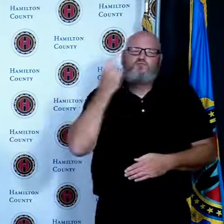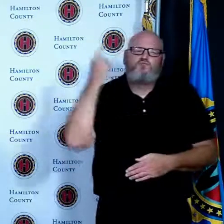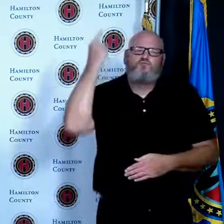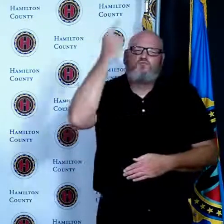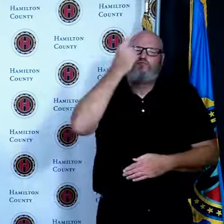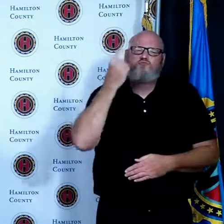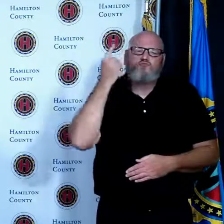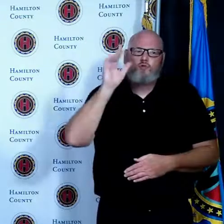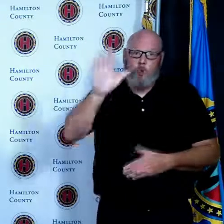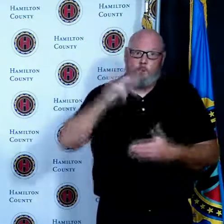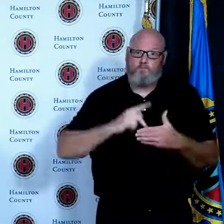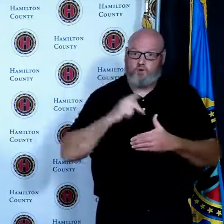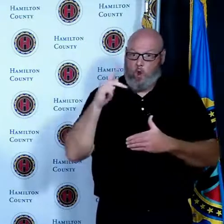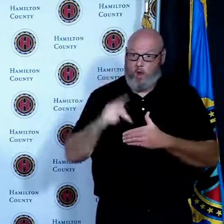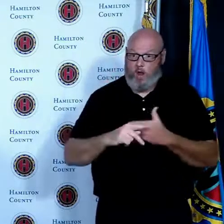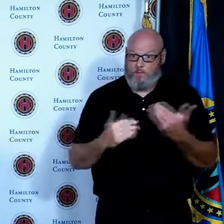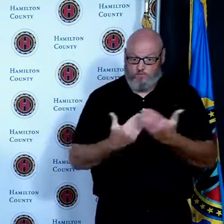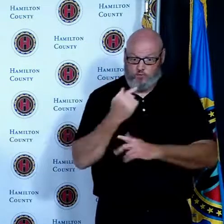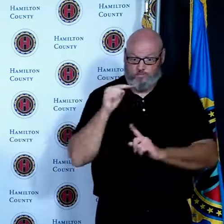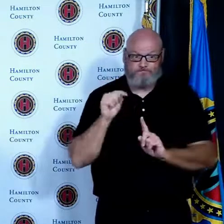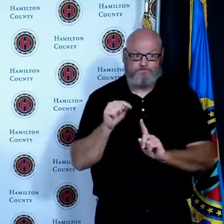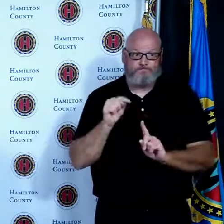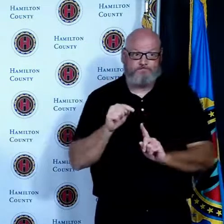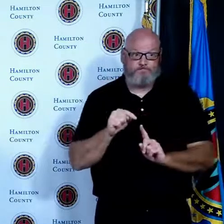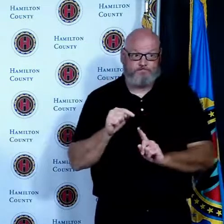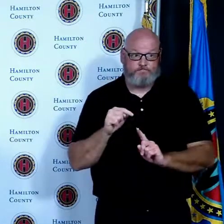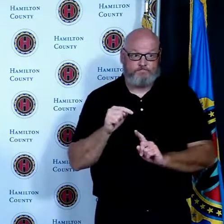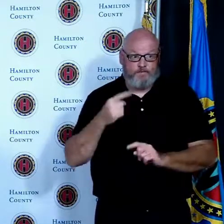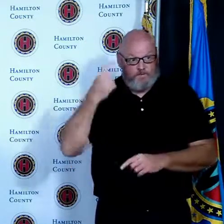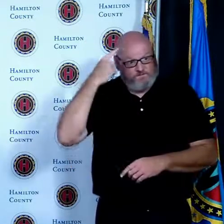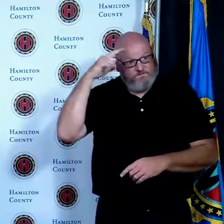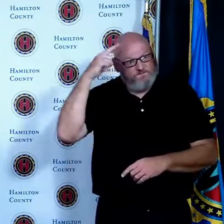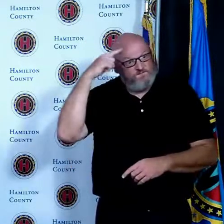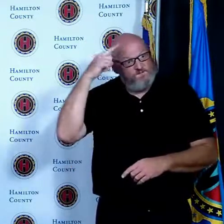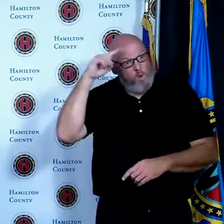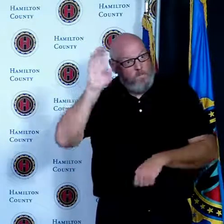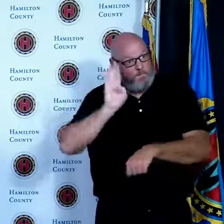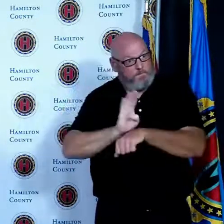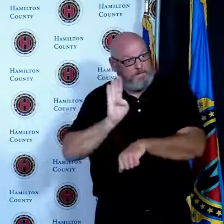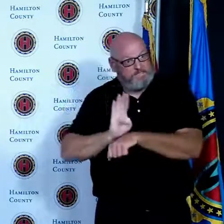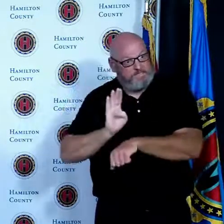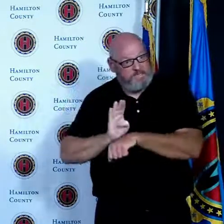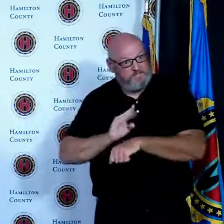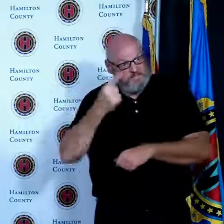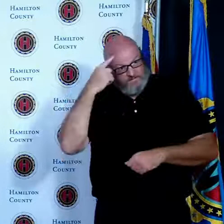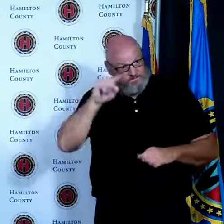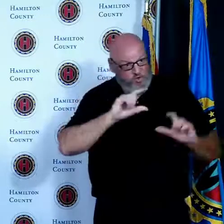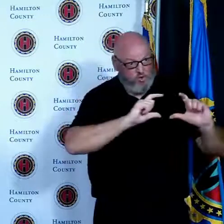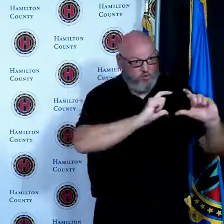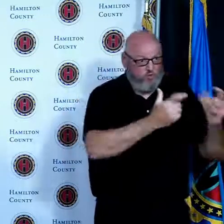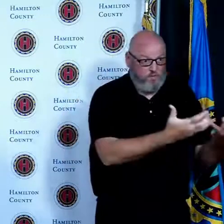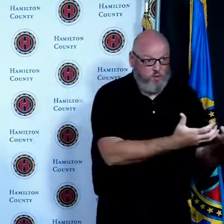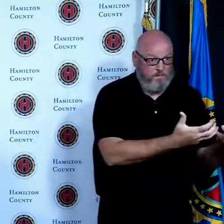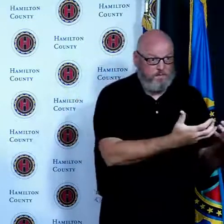like businesses or groups and an individual would not kind of fit into taking part of this and then is the plan like will you go to the business and